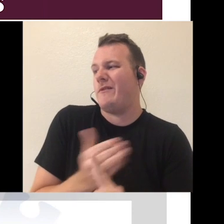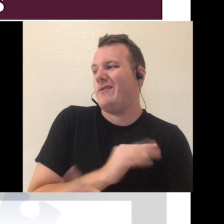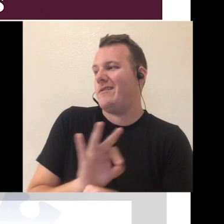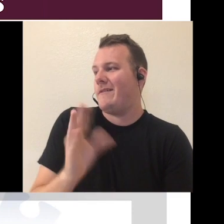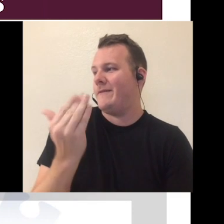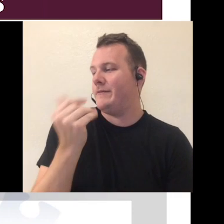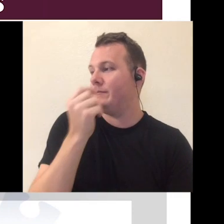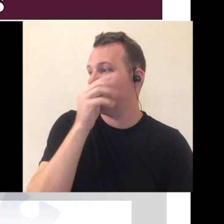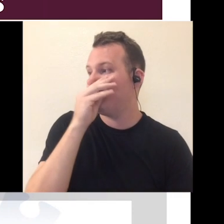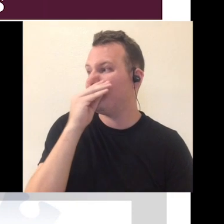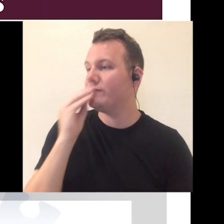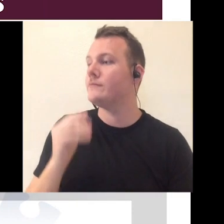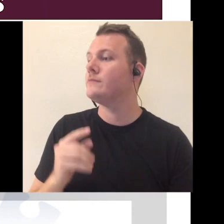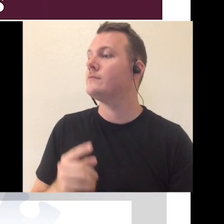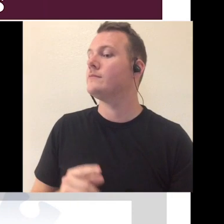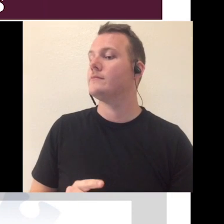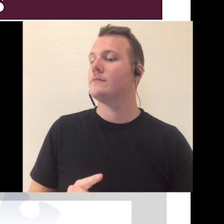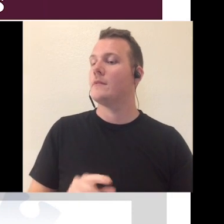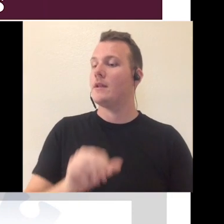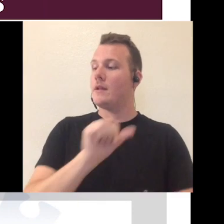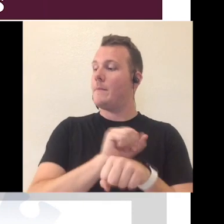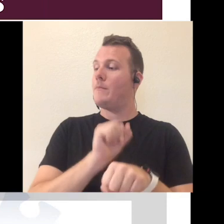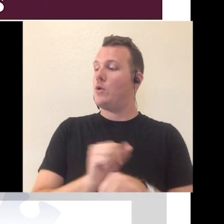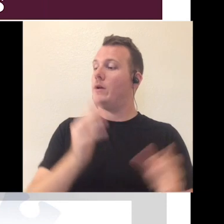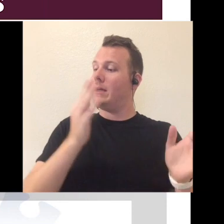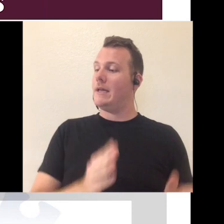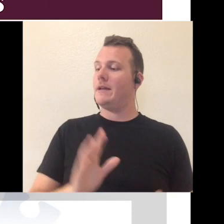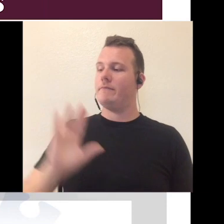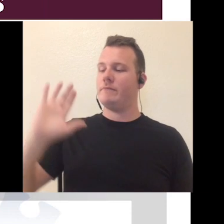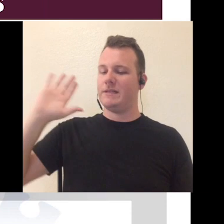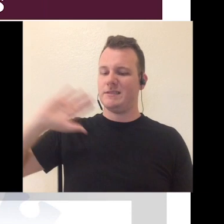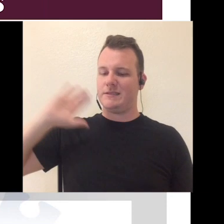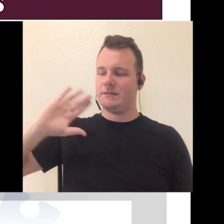in. We'll try to squeeze it in before 9:15. "As an employee of an existing